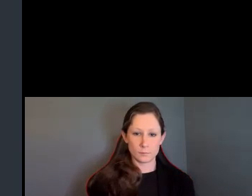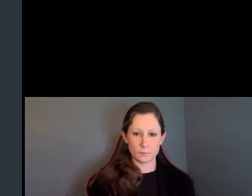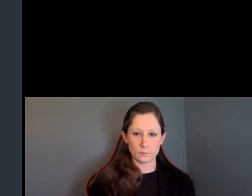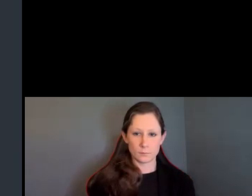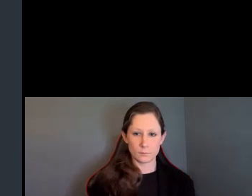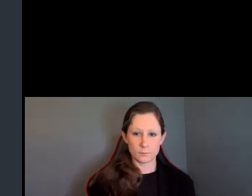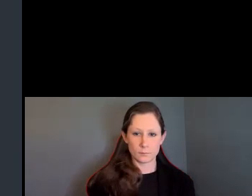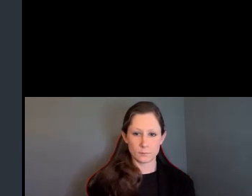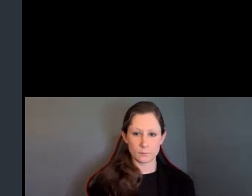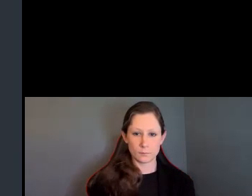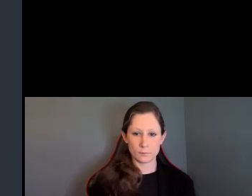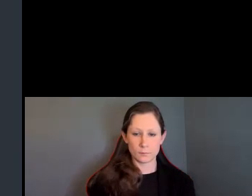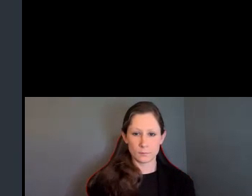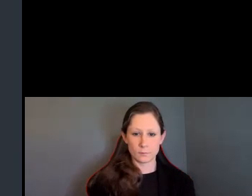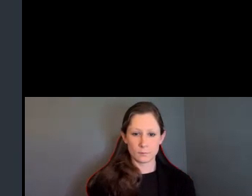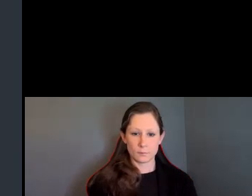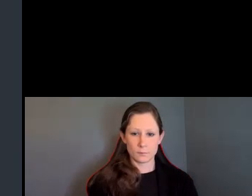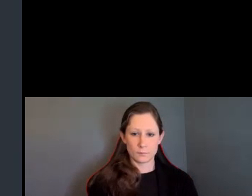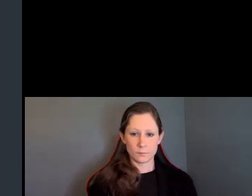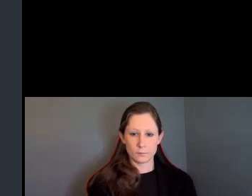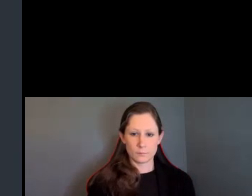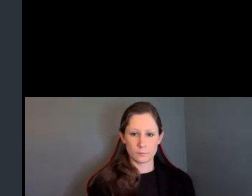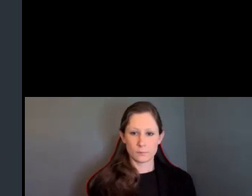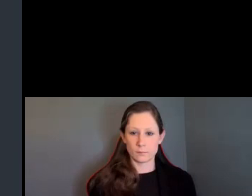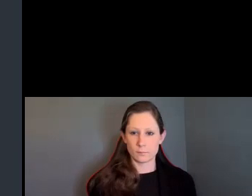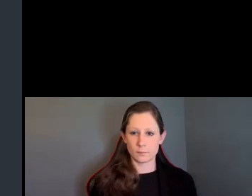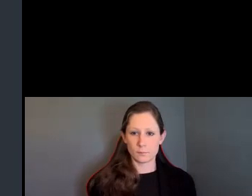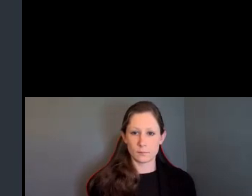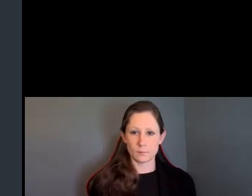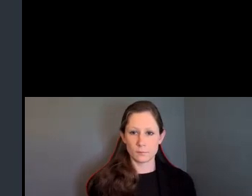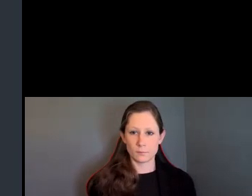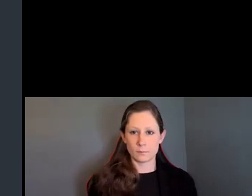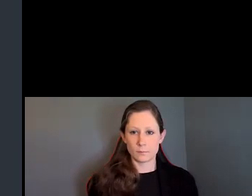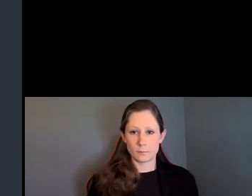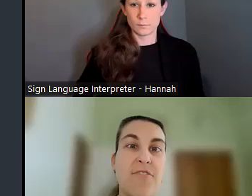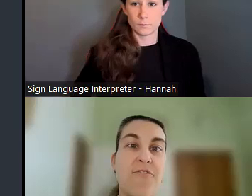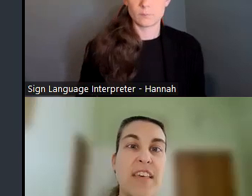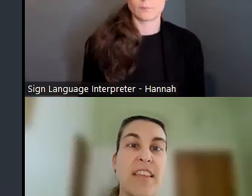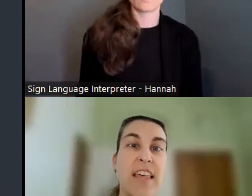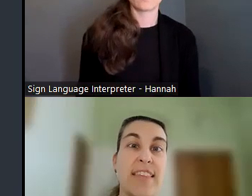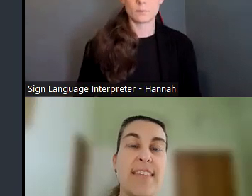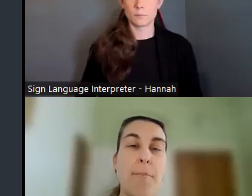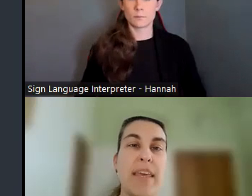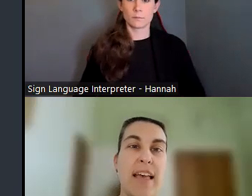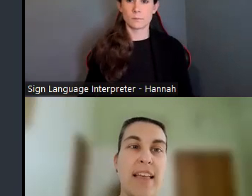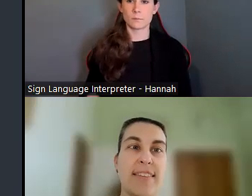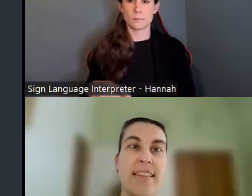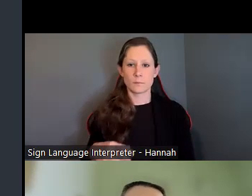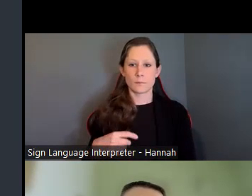We all need this. We are social beings. We need to feel like somebody else is